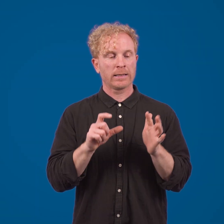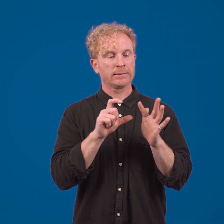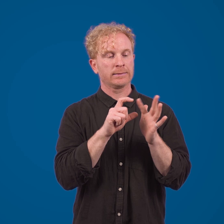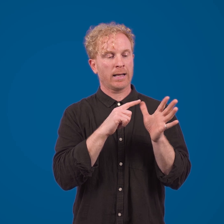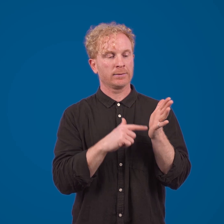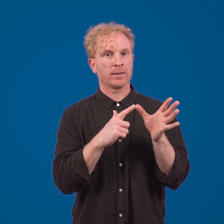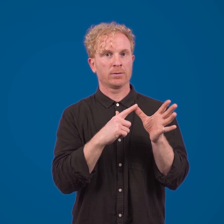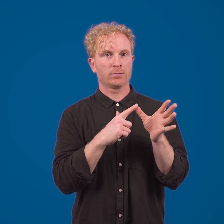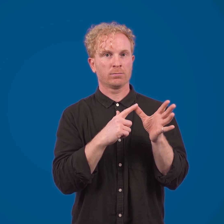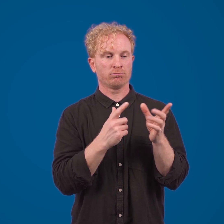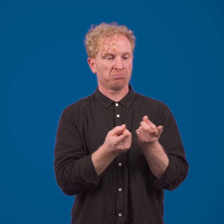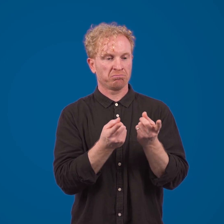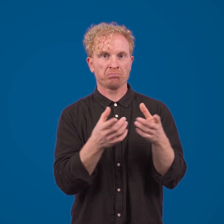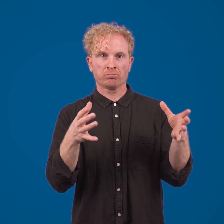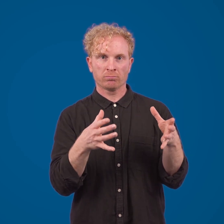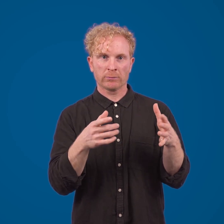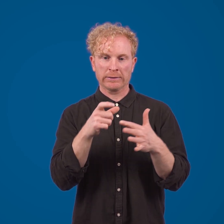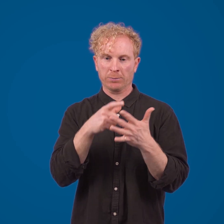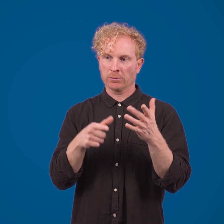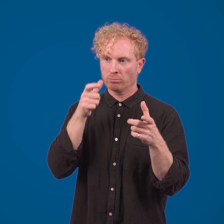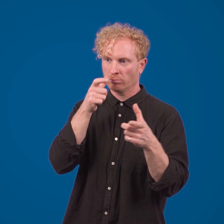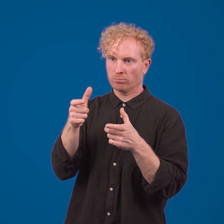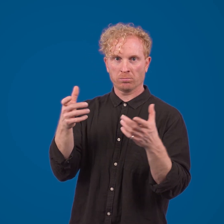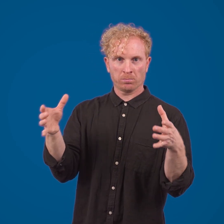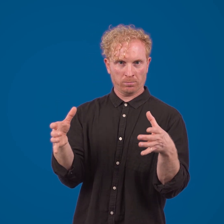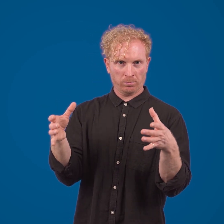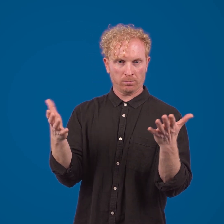Data sources and disability indicators